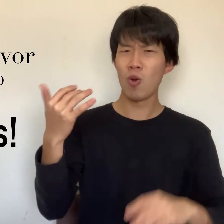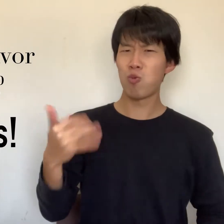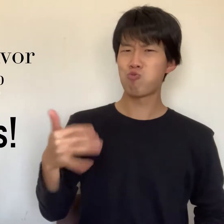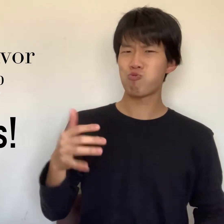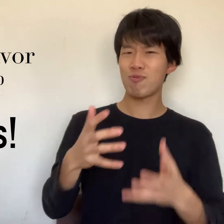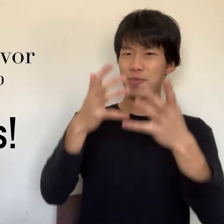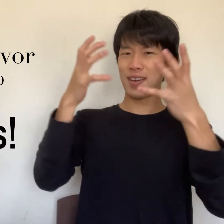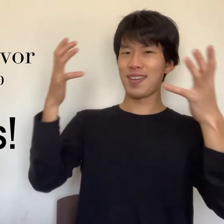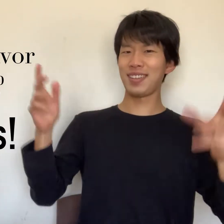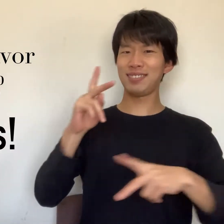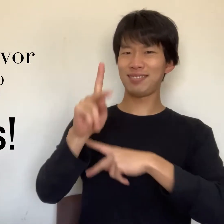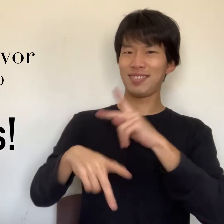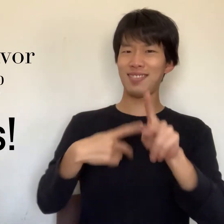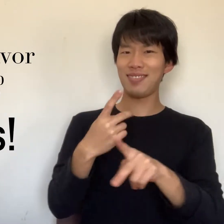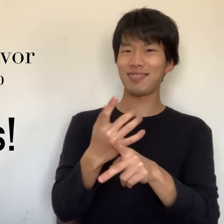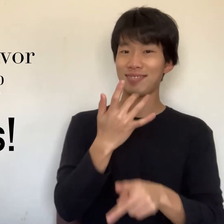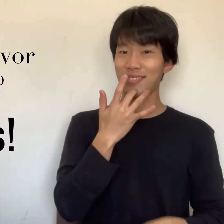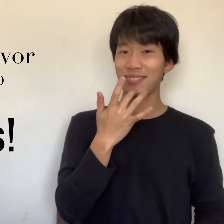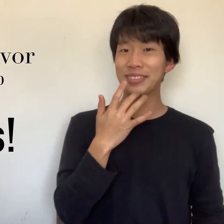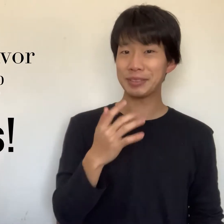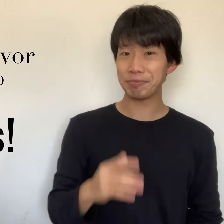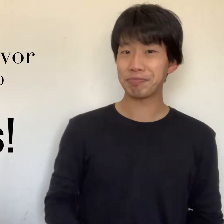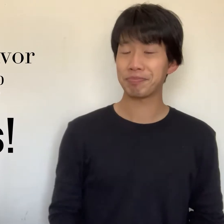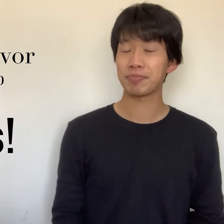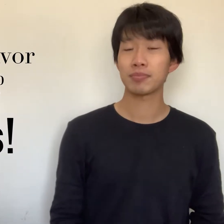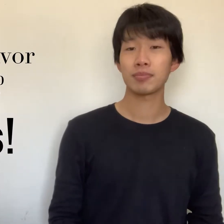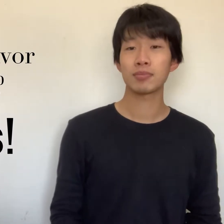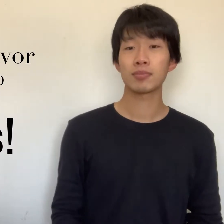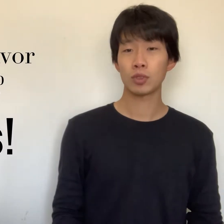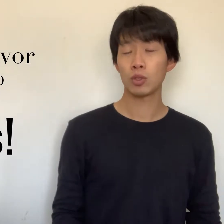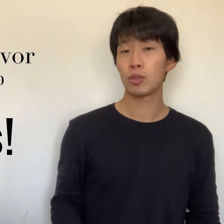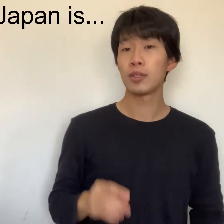Wow, that's a large variety right?